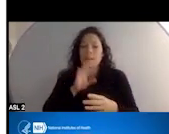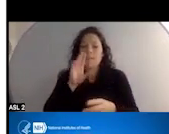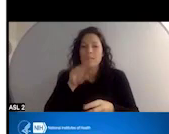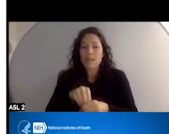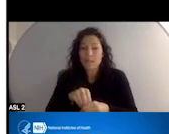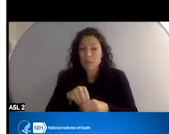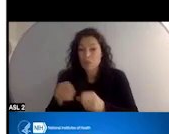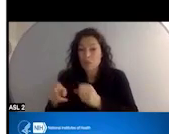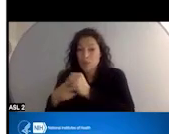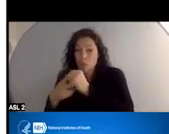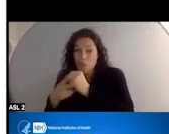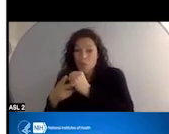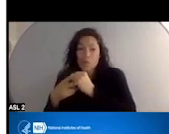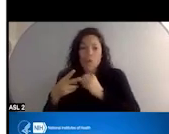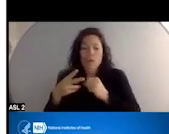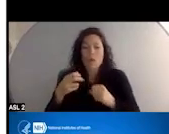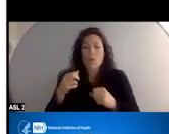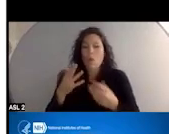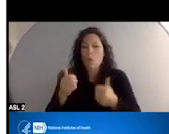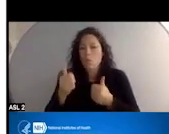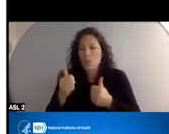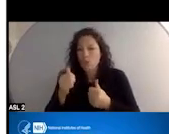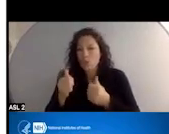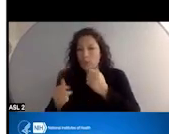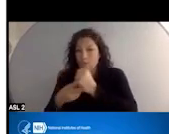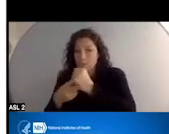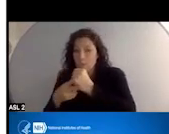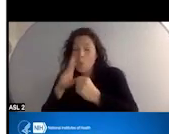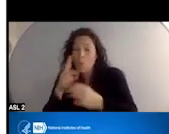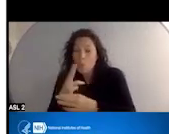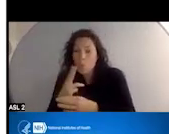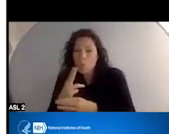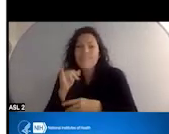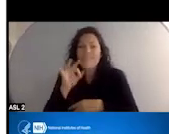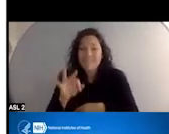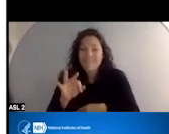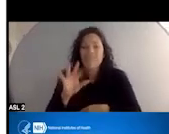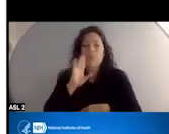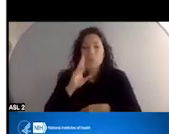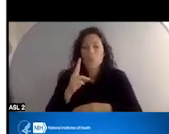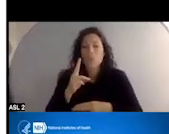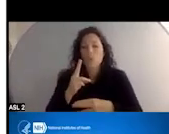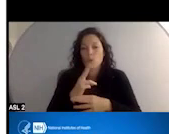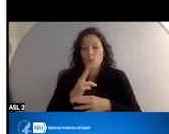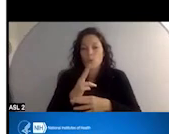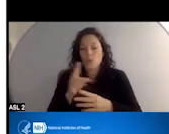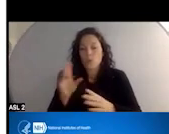what repository you will propose to use, if there will be use of persistent unique identifiers